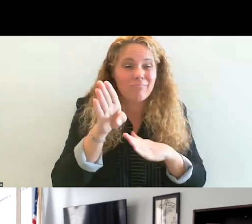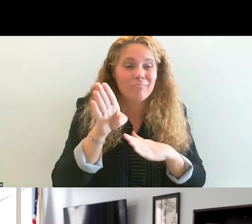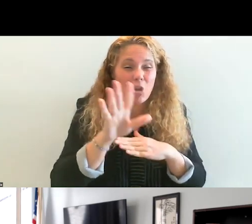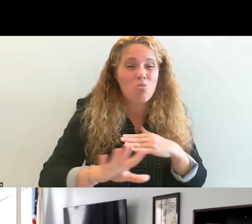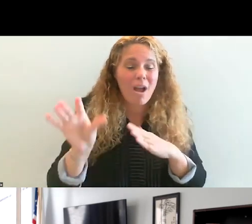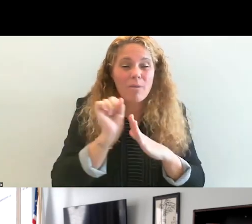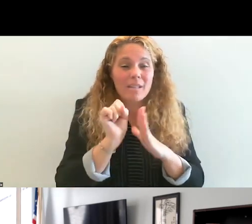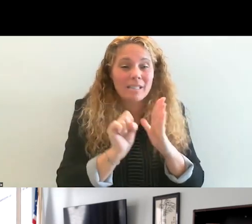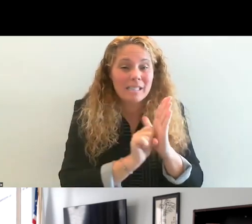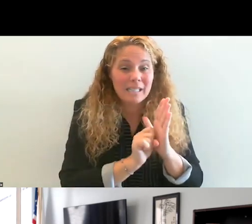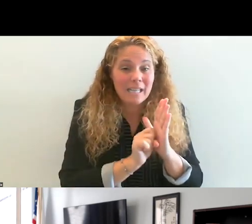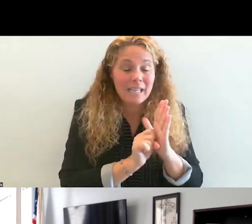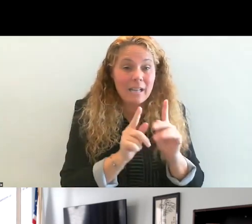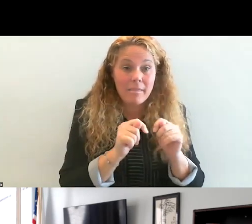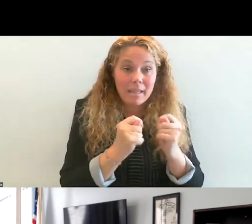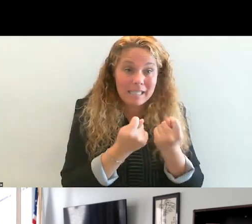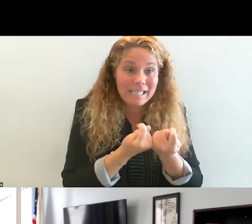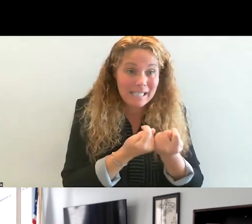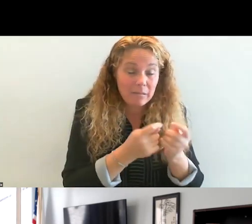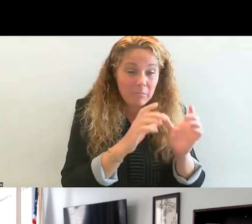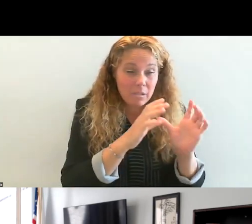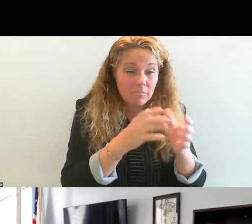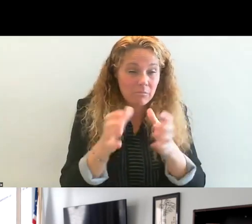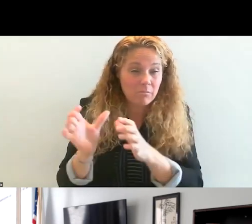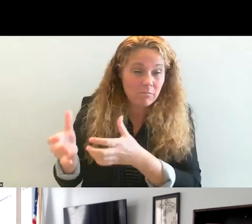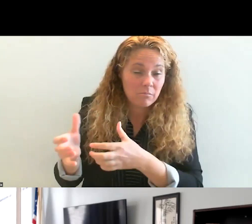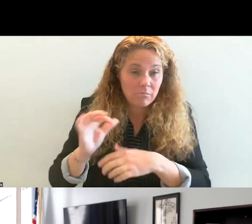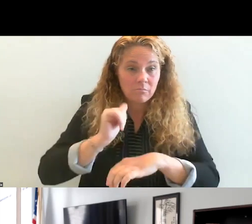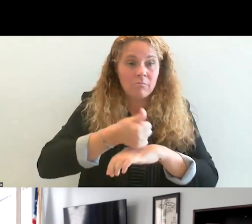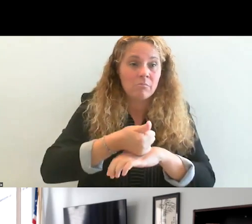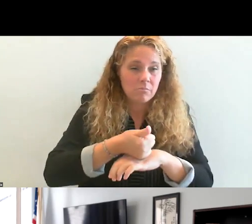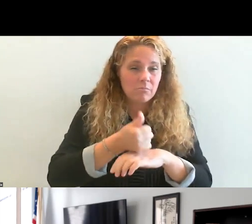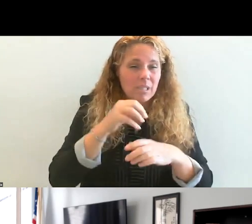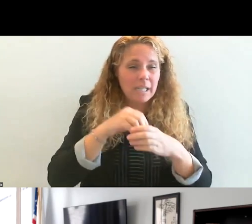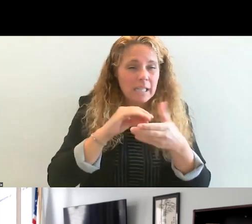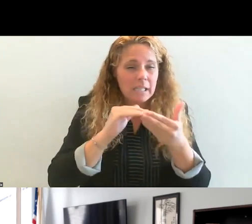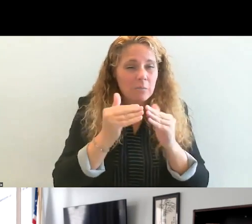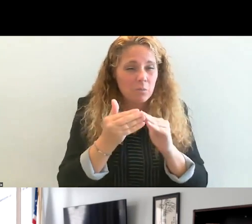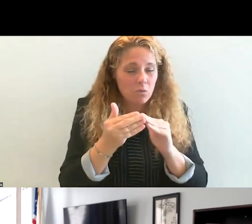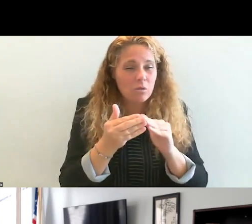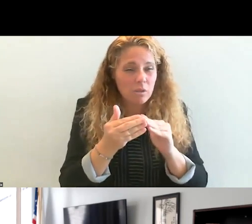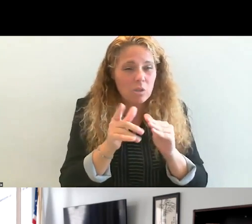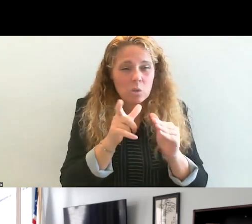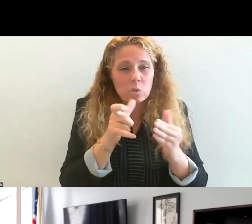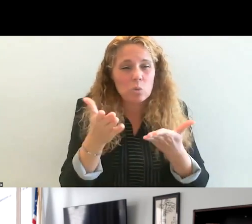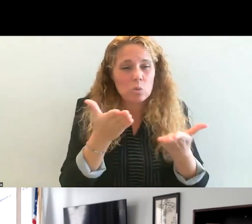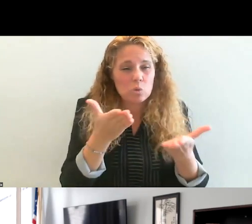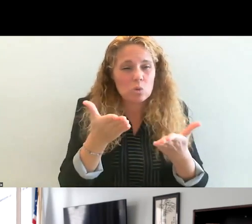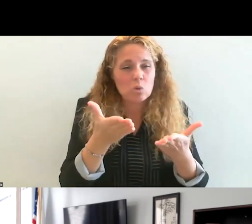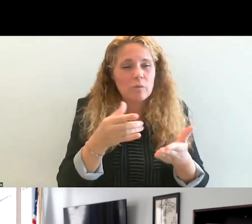THESE TEAMS ARE POSITIONED IN COMMUNITIES THAT SERVE A GEOGRAPHIC REGION.